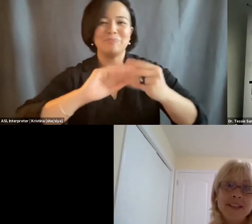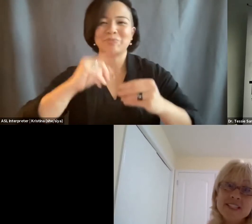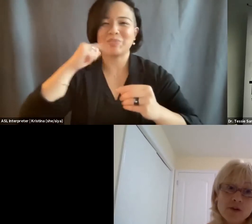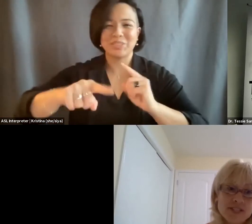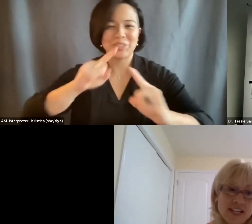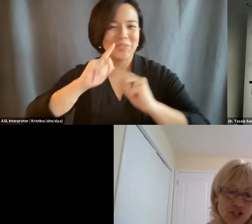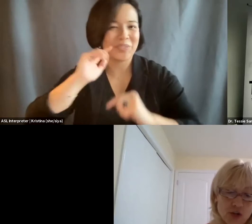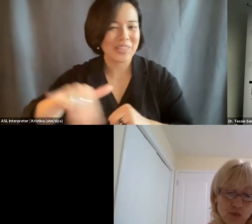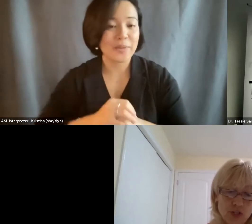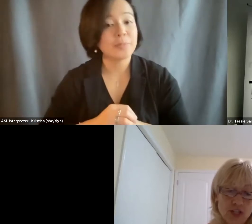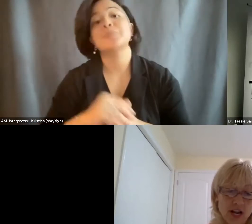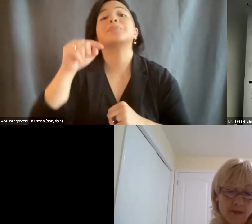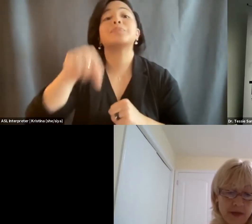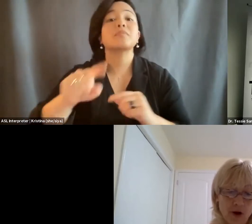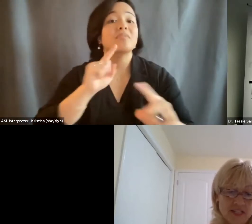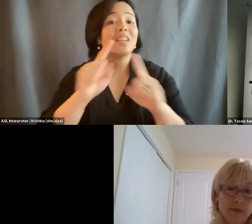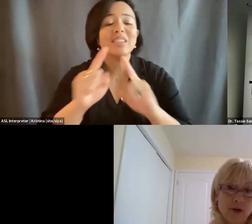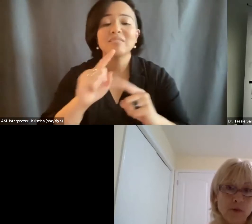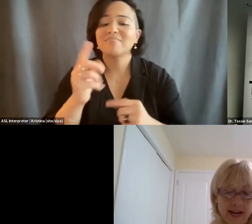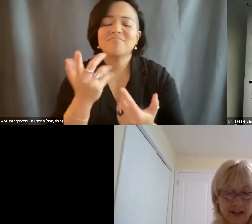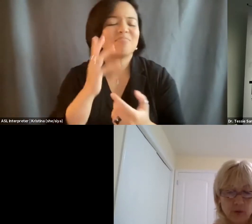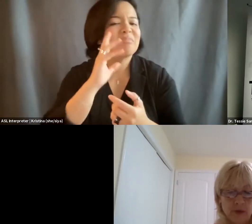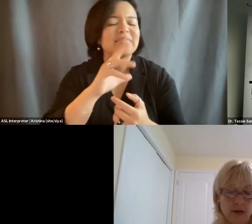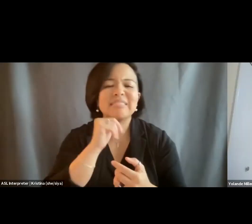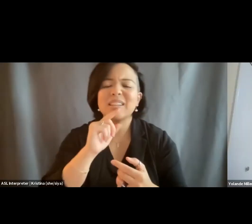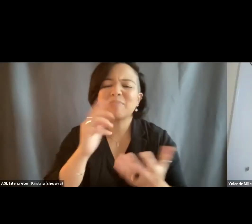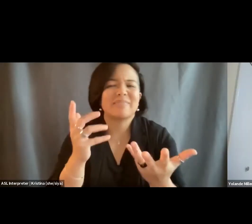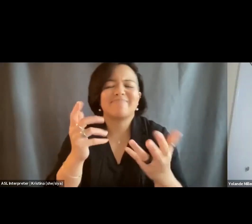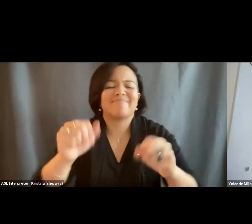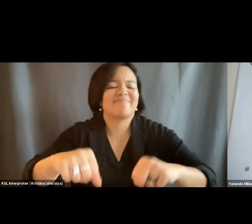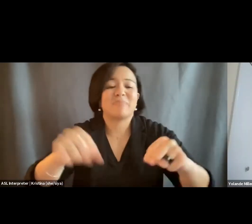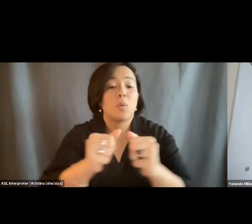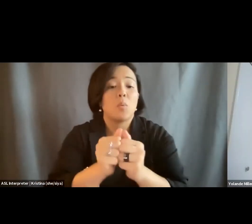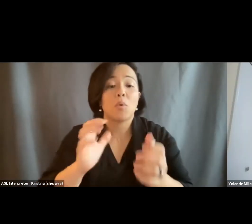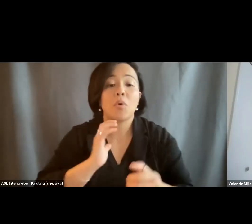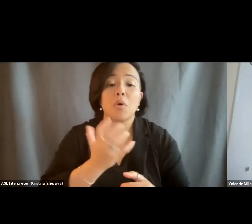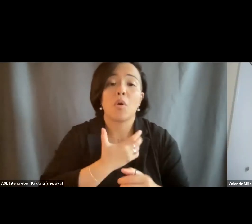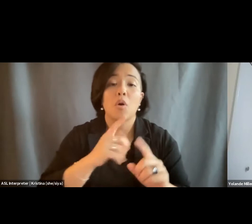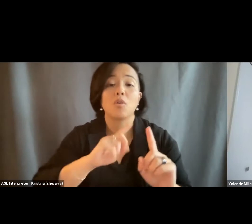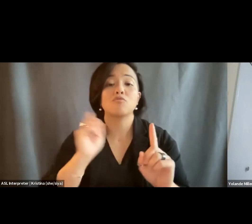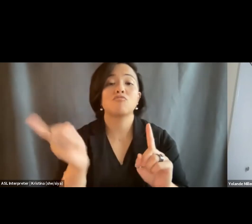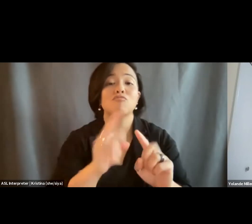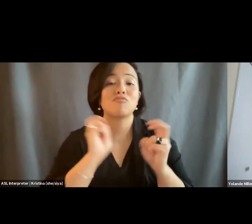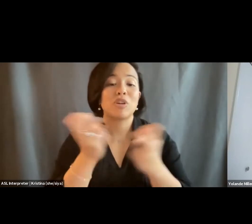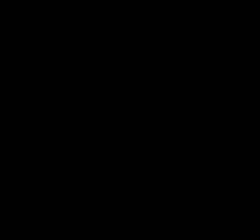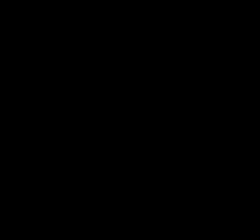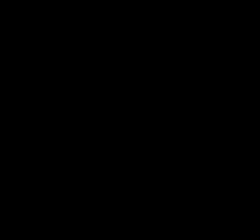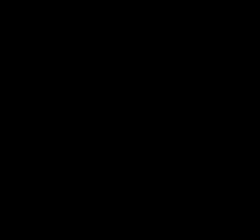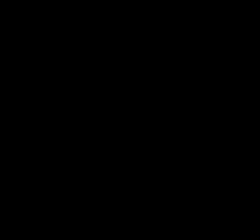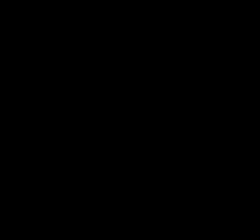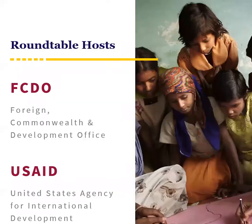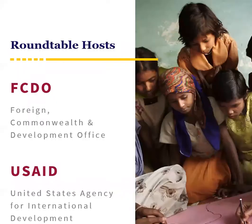But this conversation would not be possible without our roundtable hosts, FCDO and USAID.